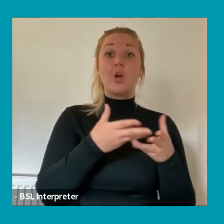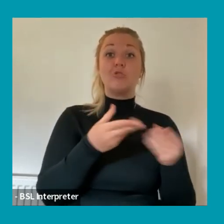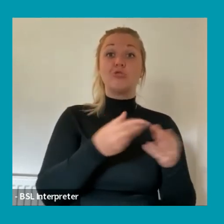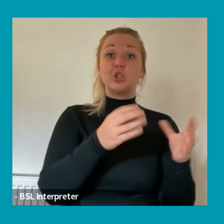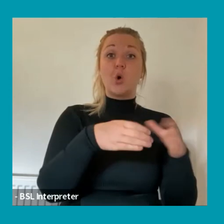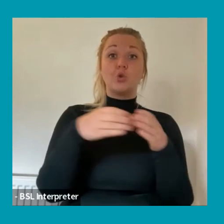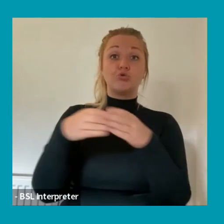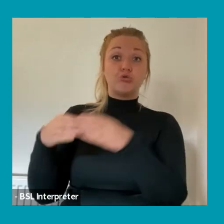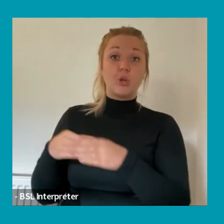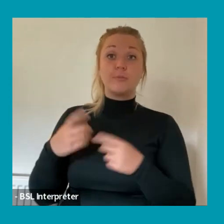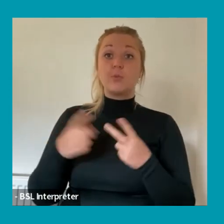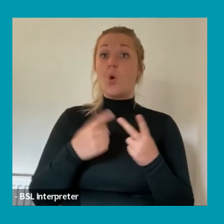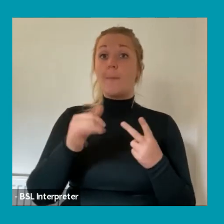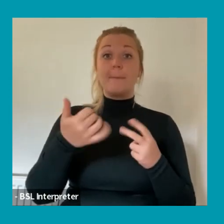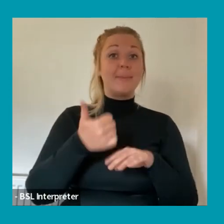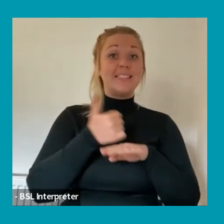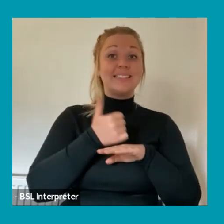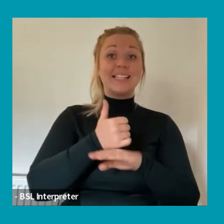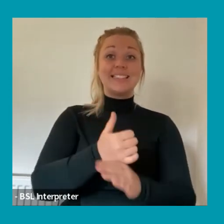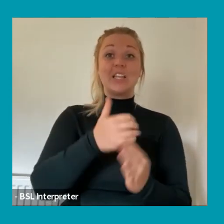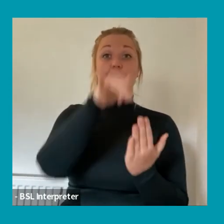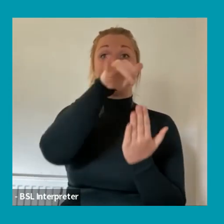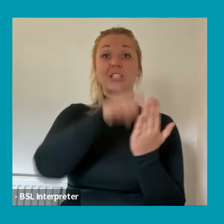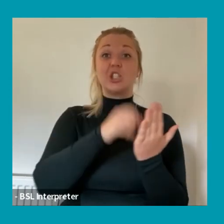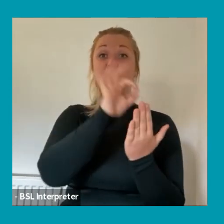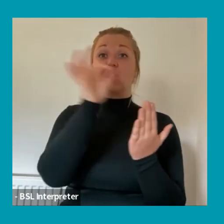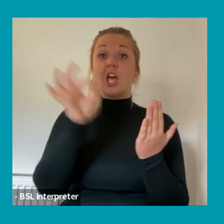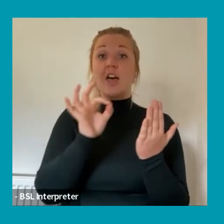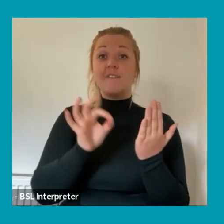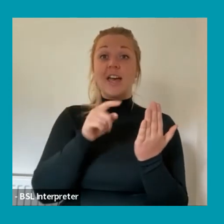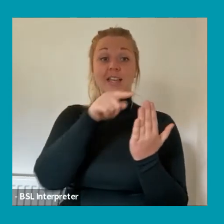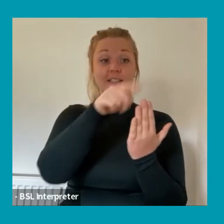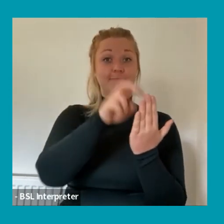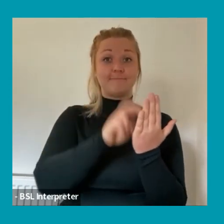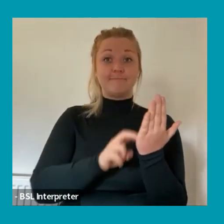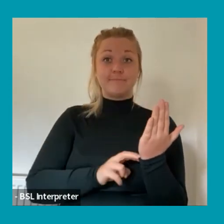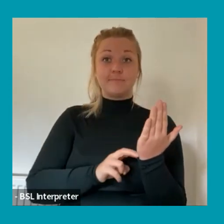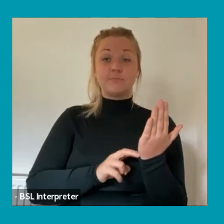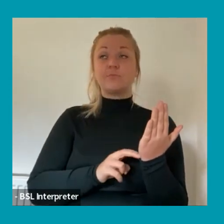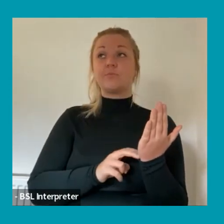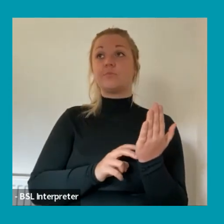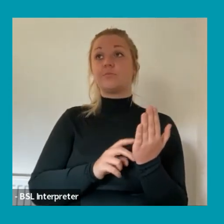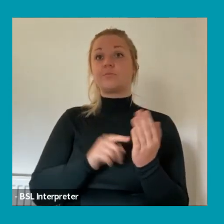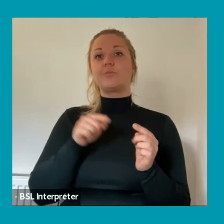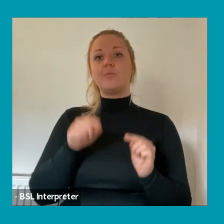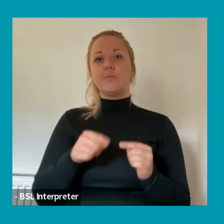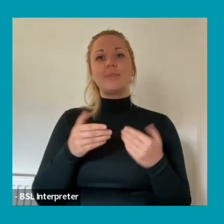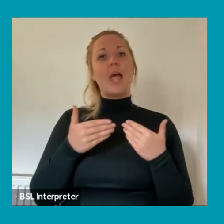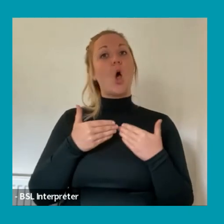Might just be getting people together as you say on particular topic. That open commitment from leadership.